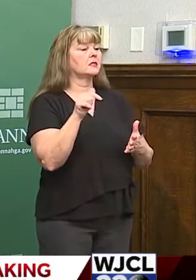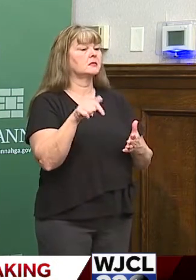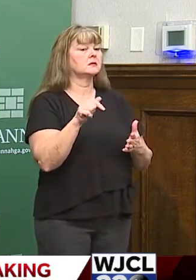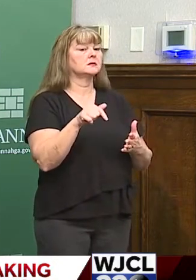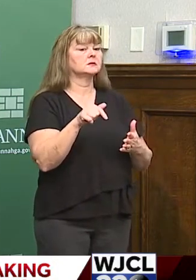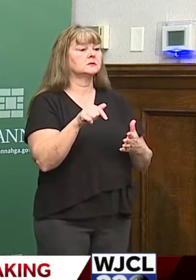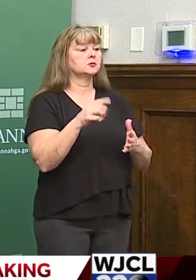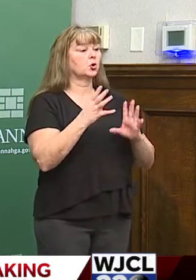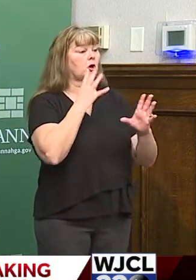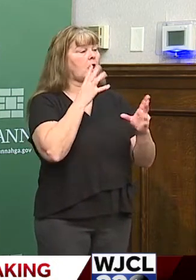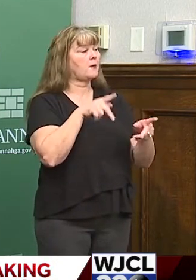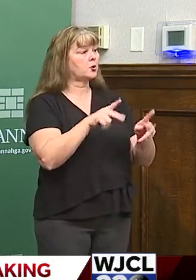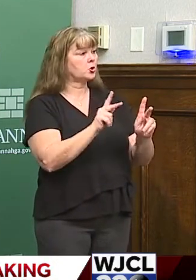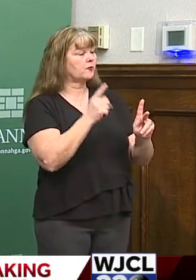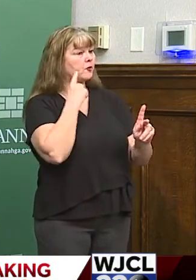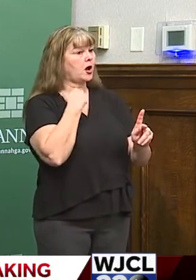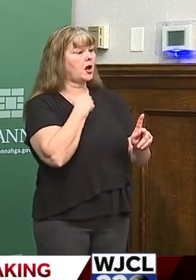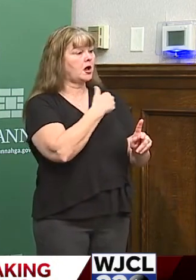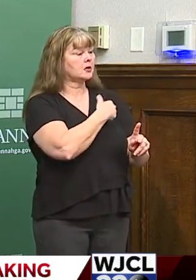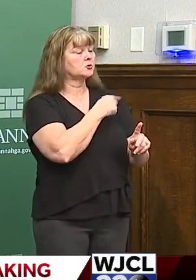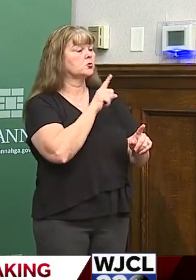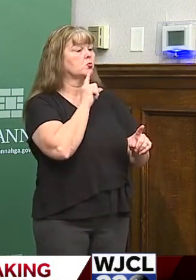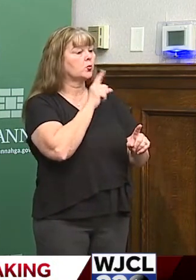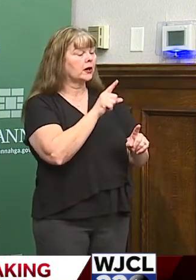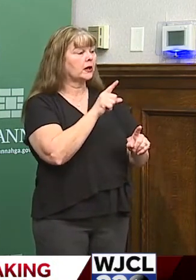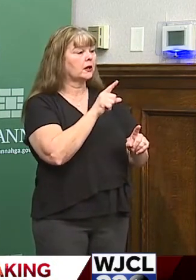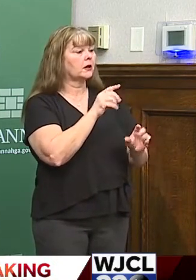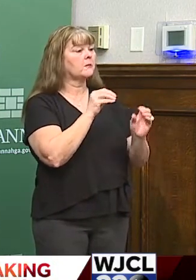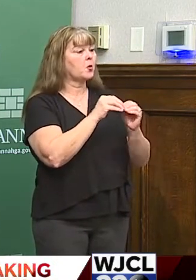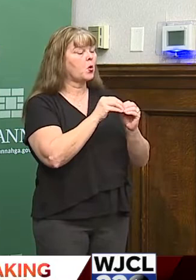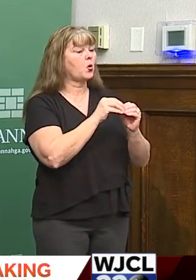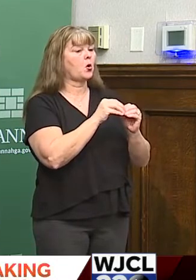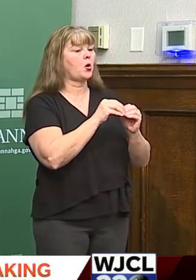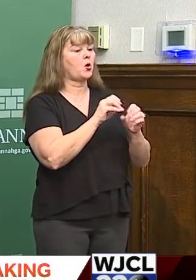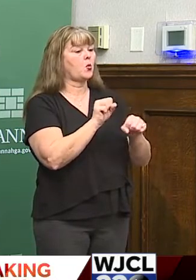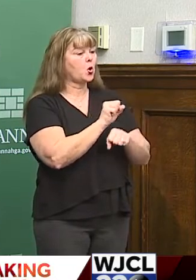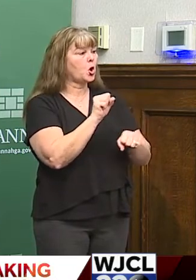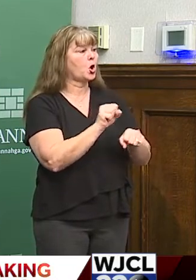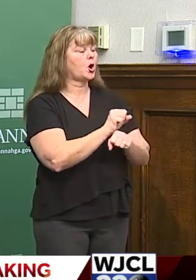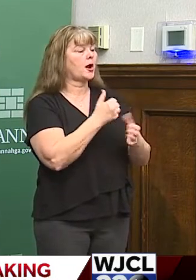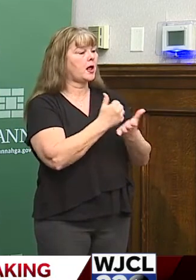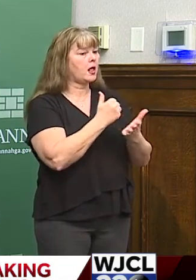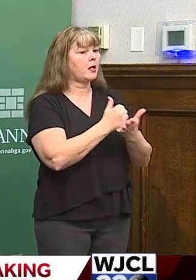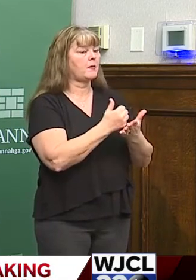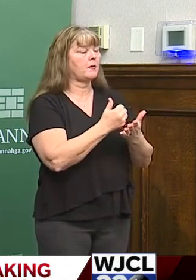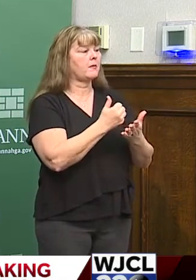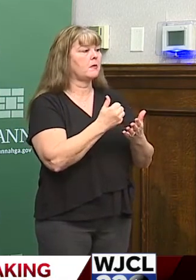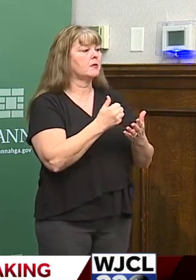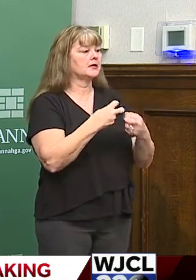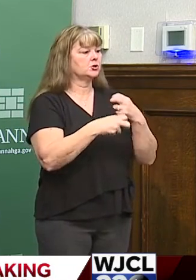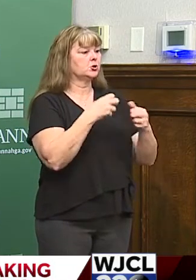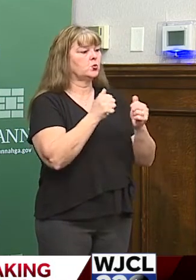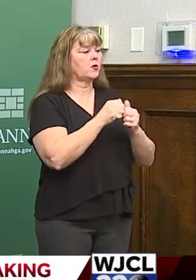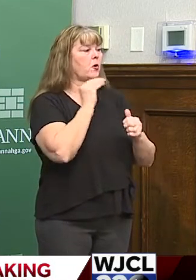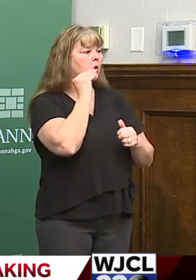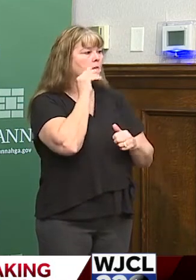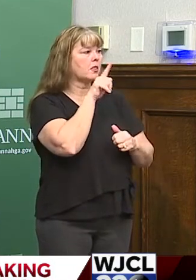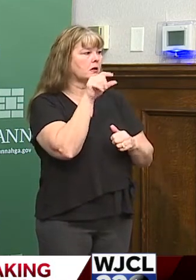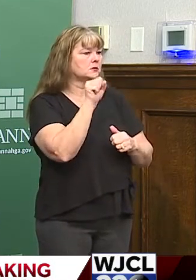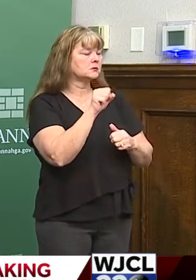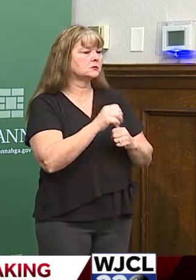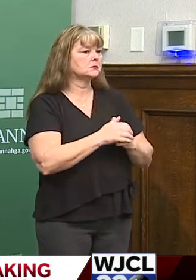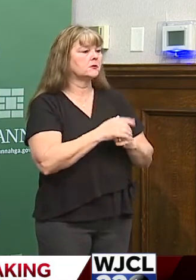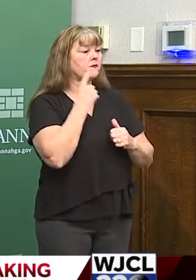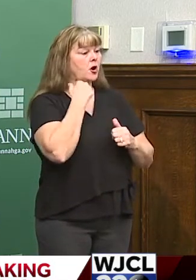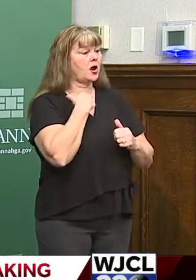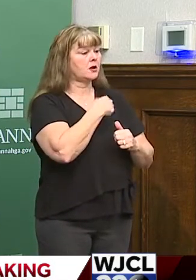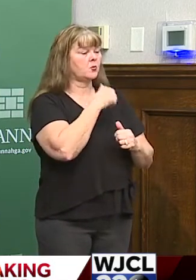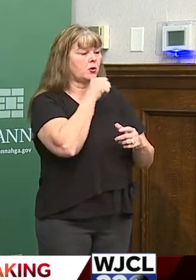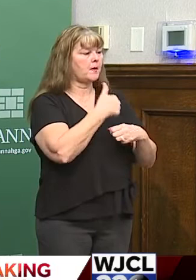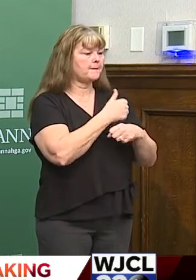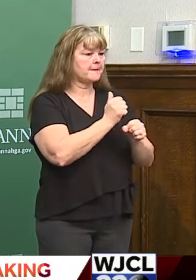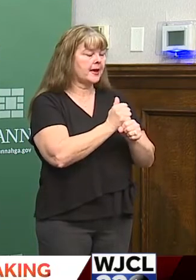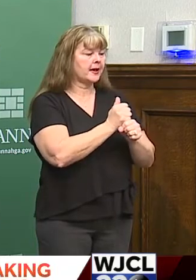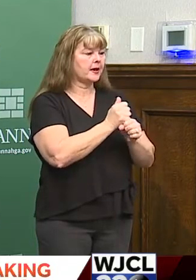I THINK THE BLESSING IN THIS IS THIS IS CREATING OPPORTUNITIES FOR US TO REALLY MORE AGGRESSIVELY AND PROACTIVELY ADDRESS ISSUES OF HOMELESSNESS.